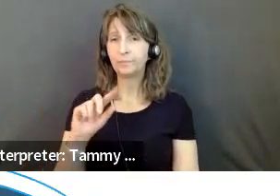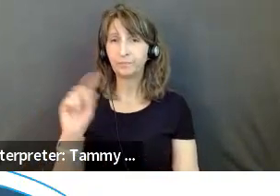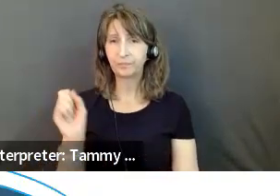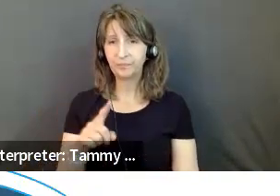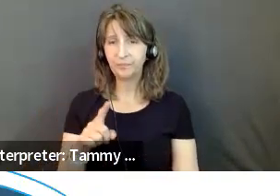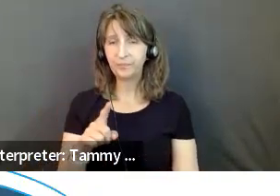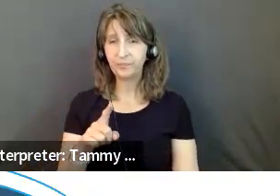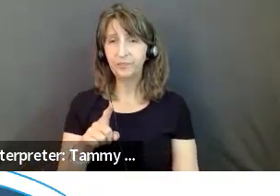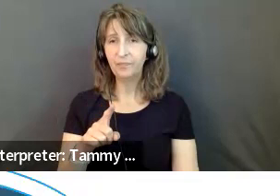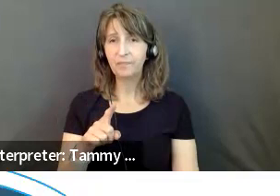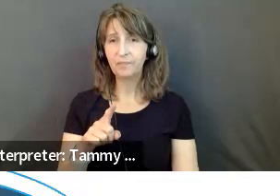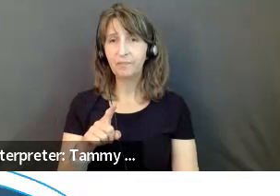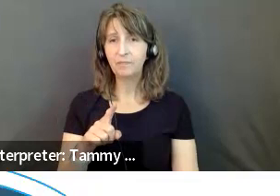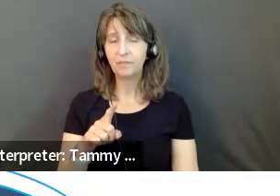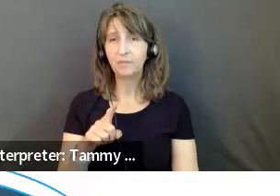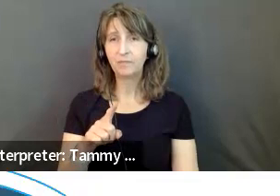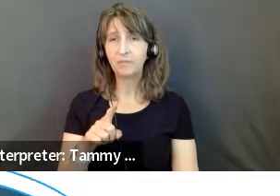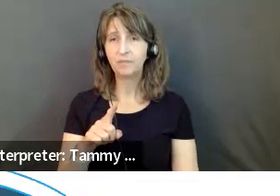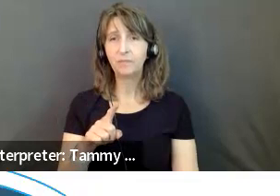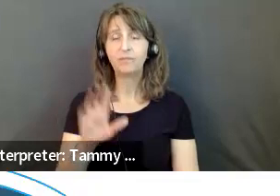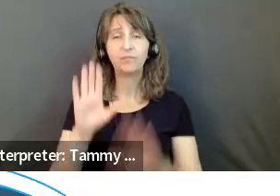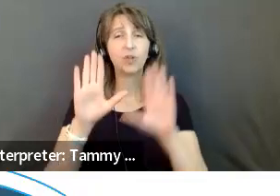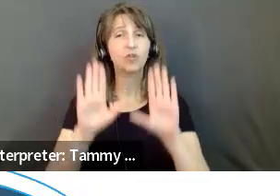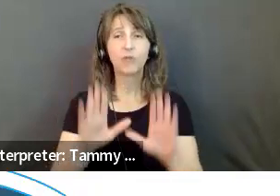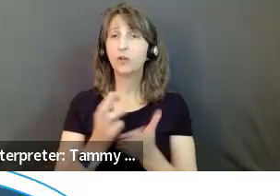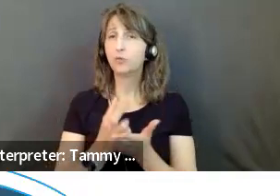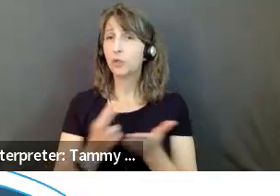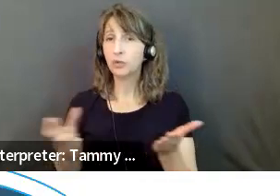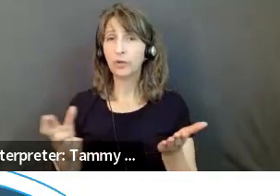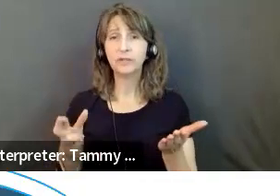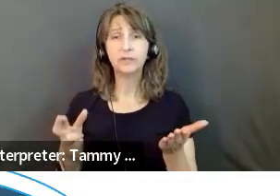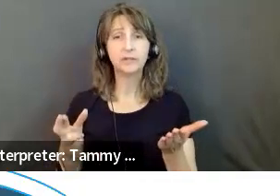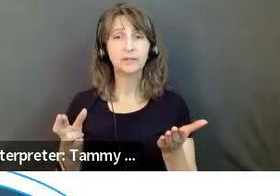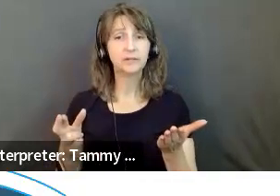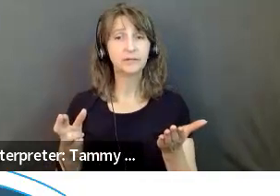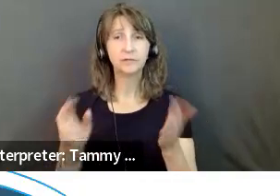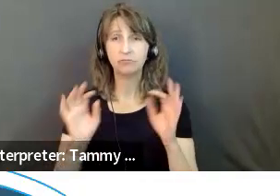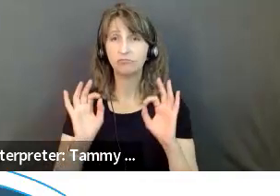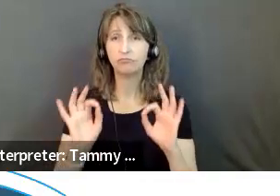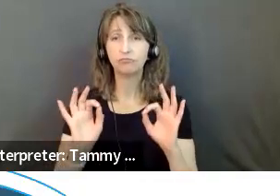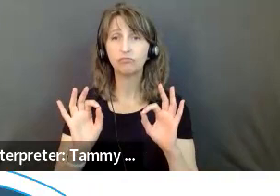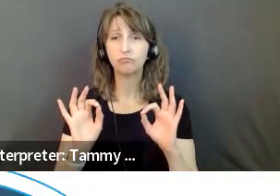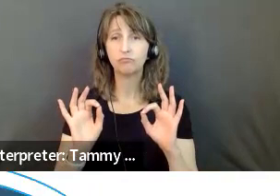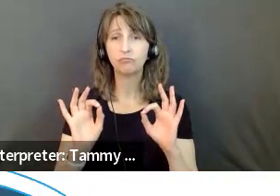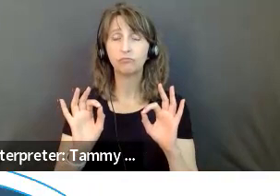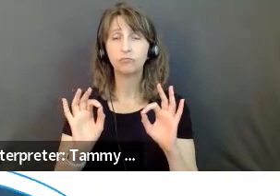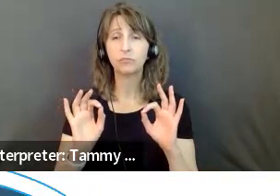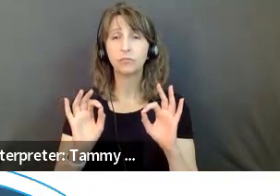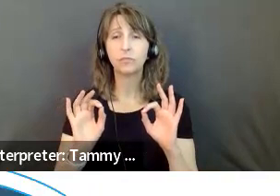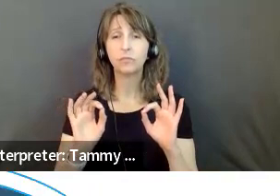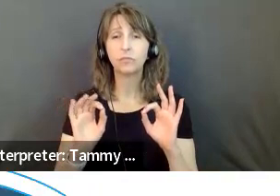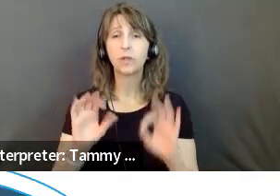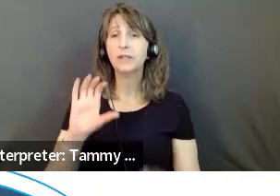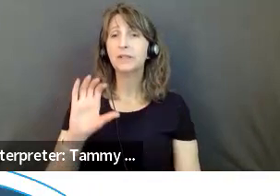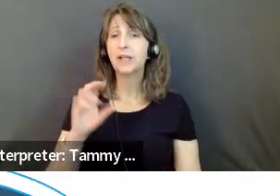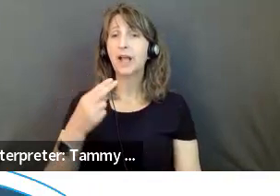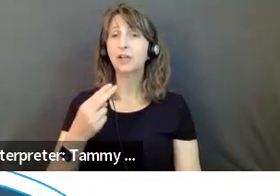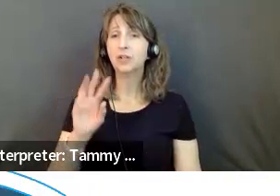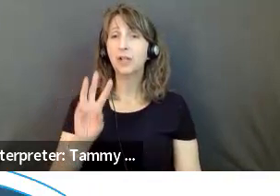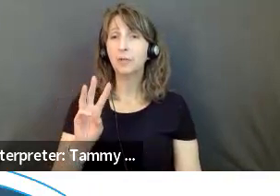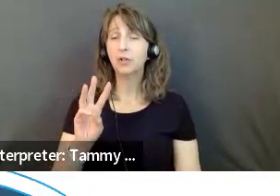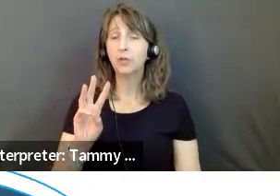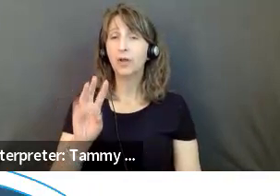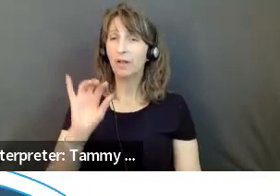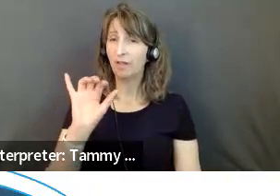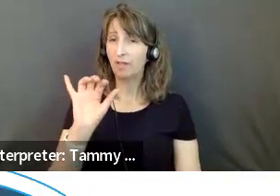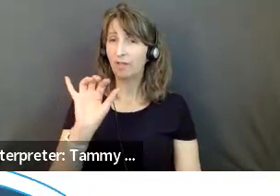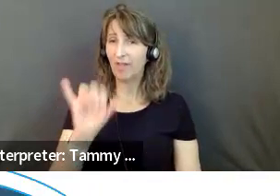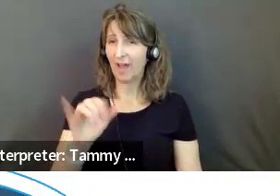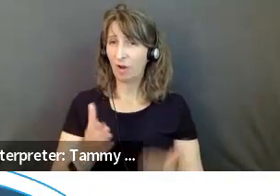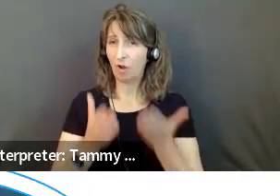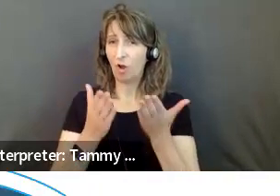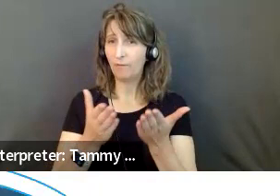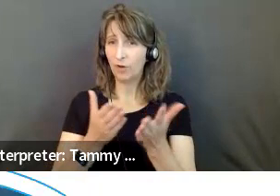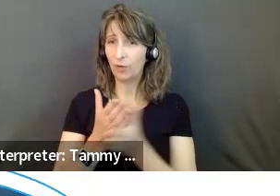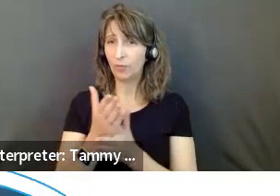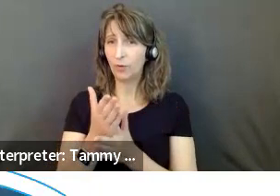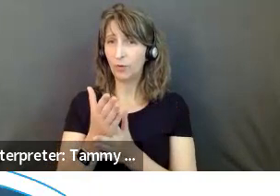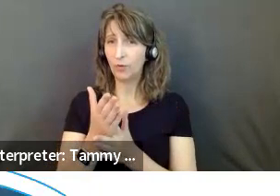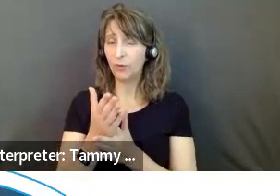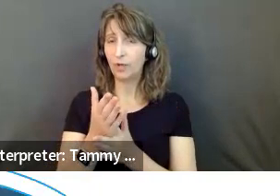With C, CH W's with that. Be offered through the, members waivers through there.